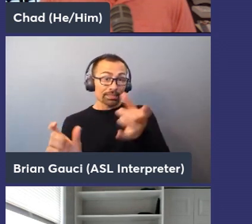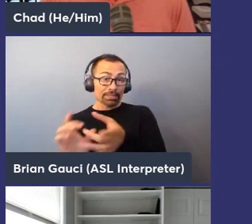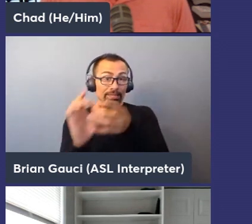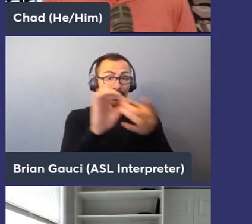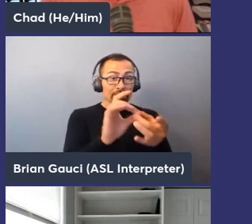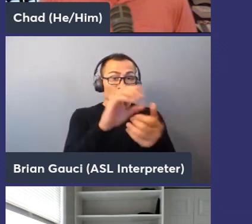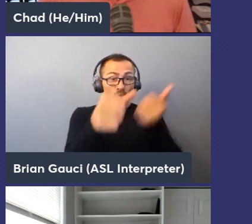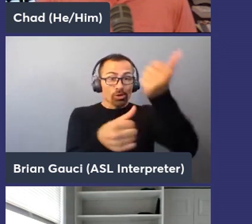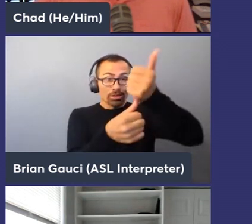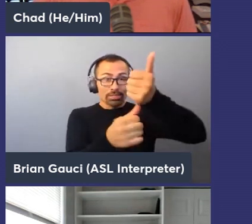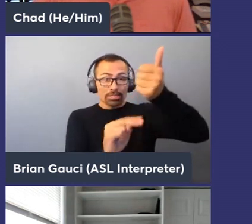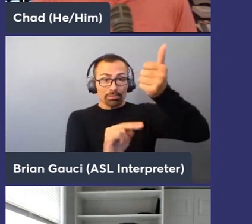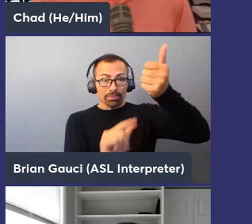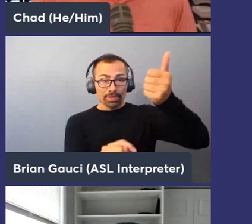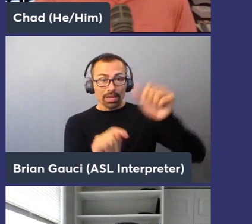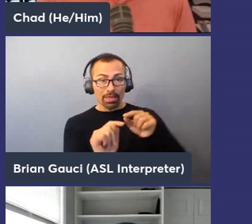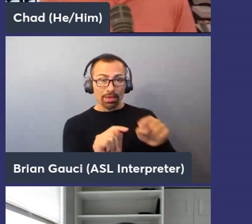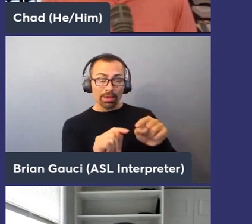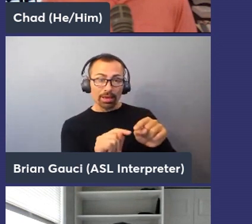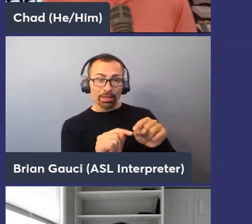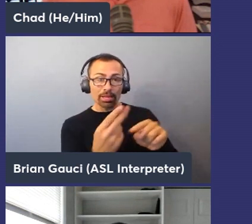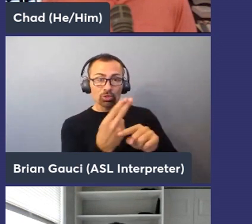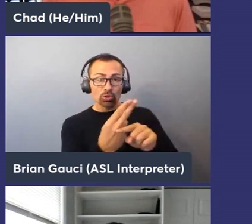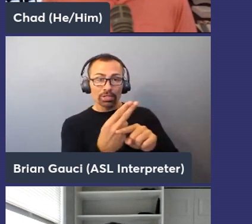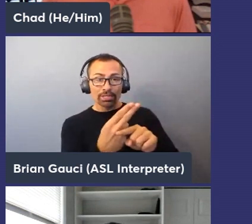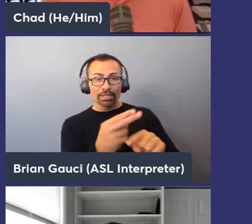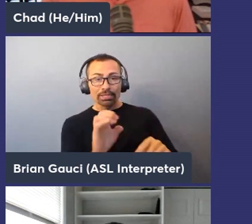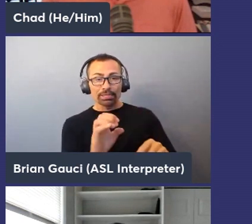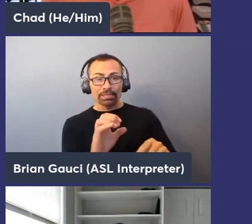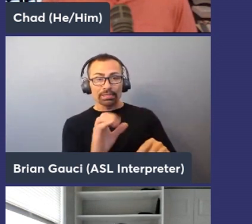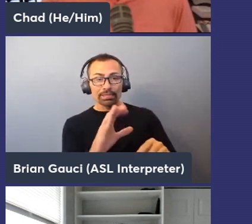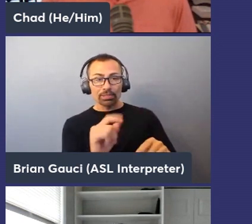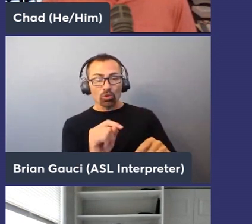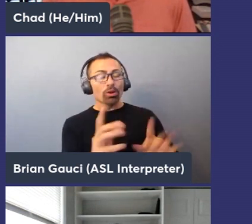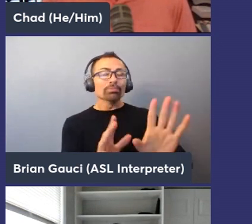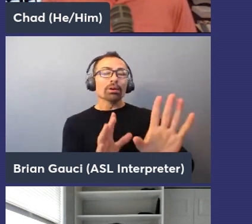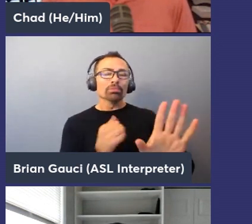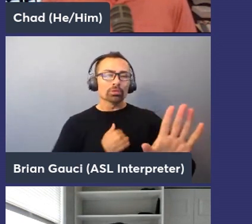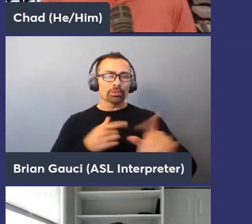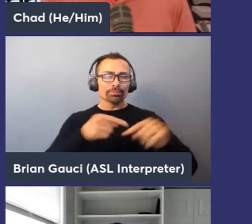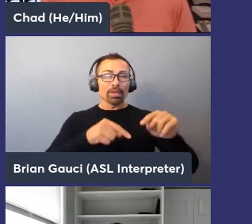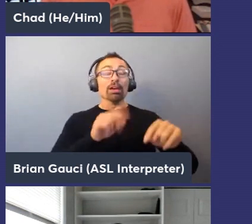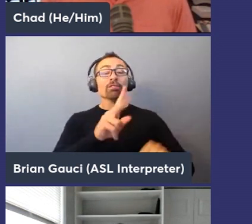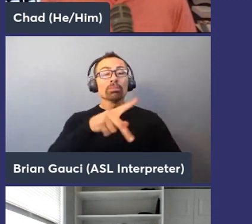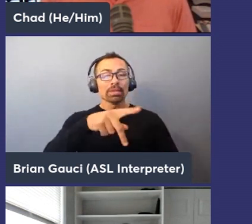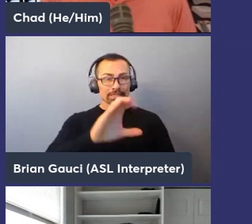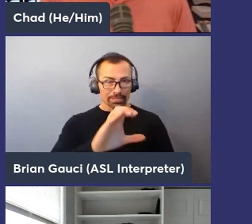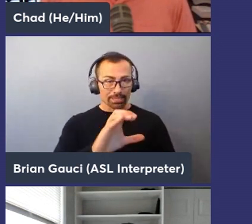The subnets in use inside this VPC, that VPC has different network interfaces.